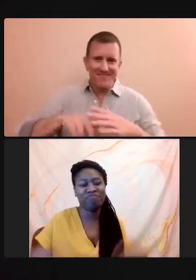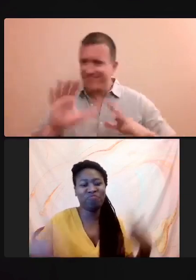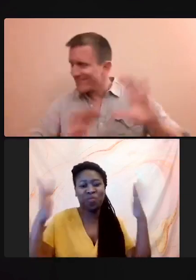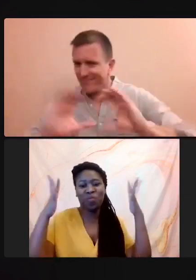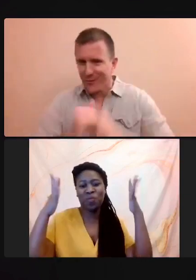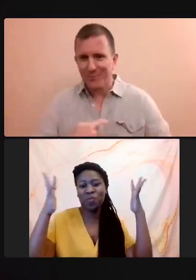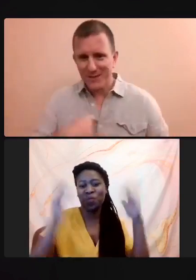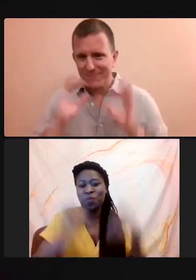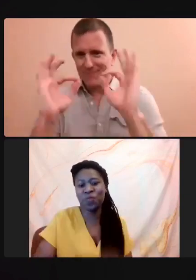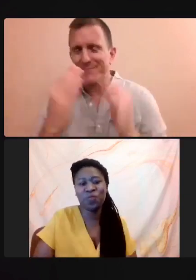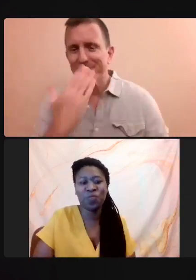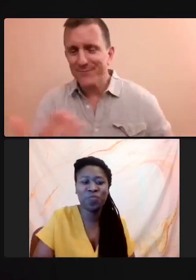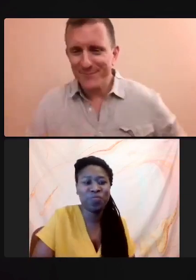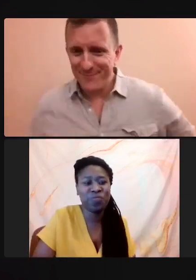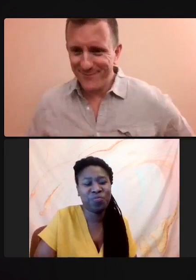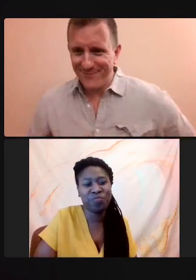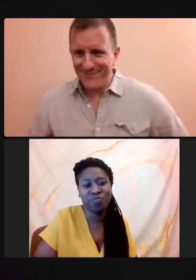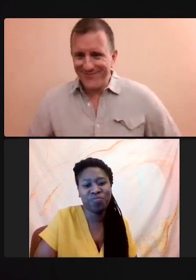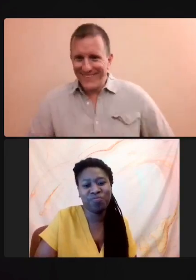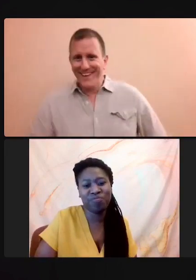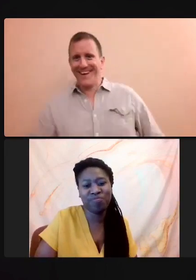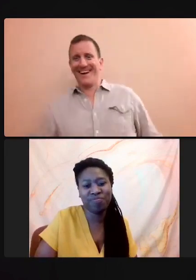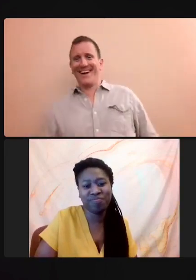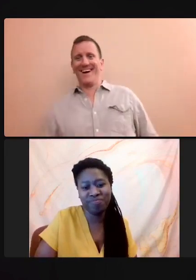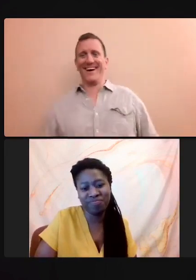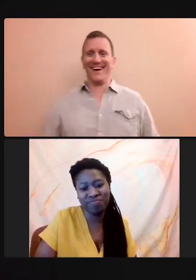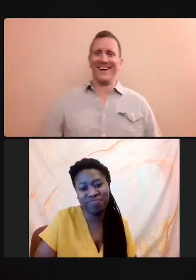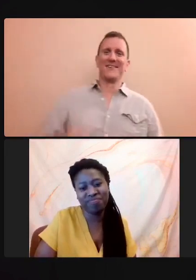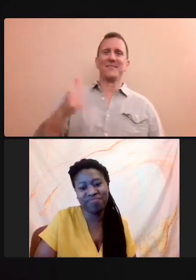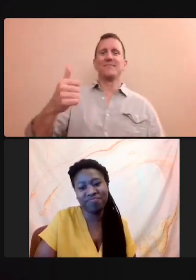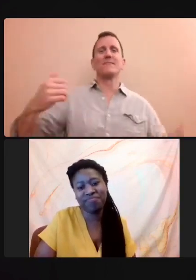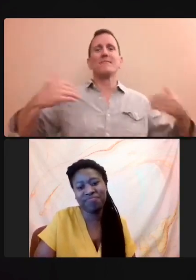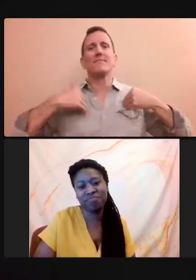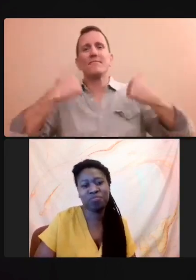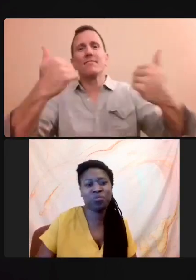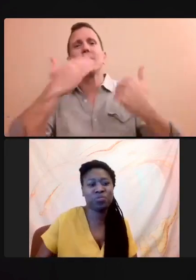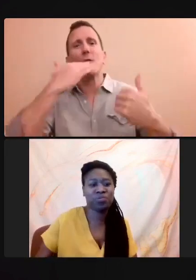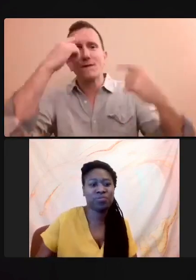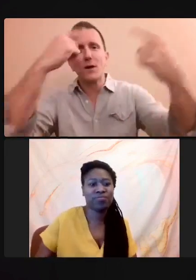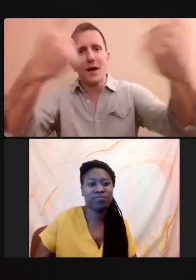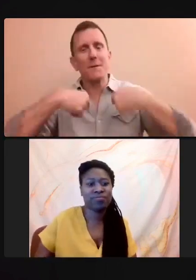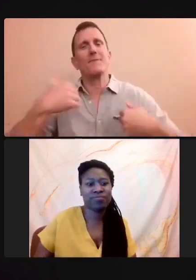because the deaf community is incredibly diverse and there are so many different people out there.